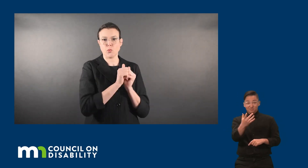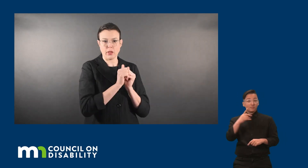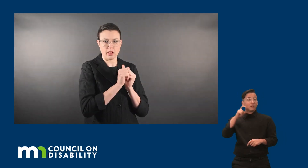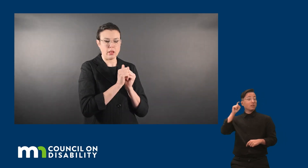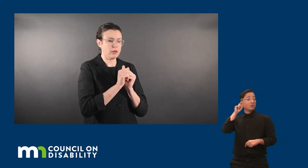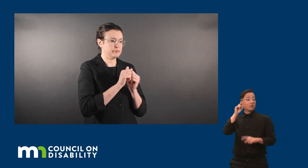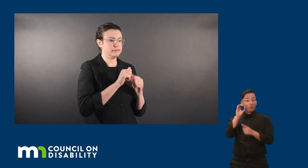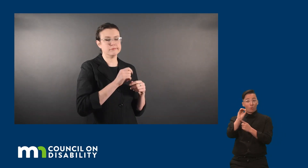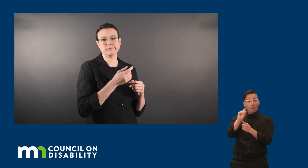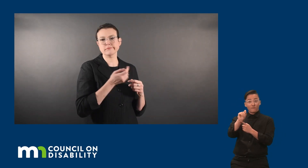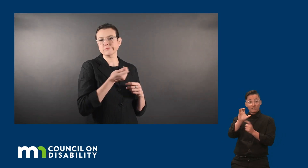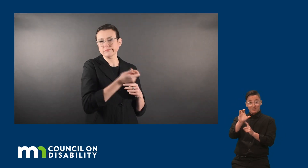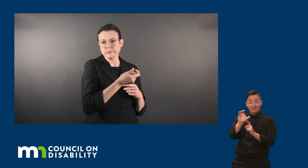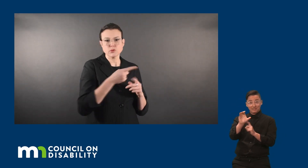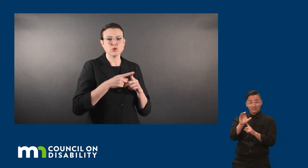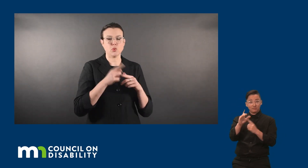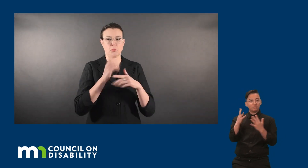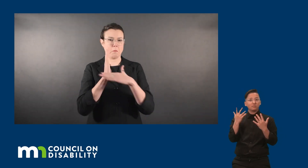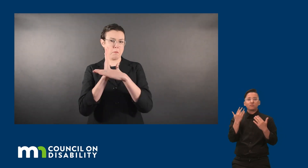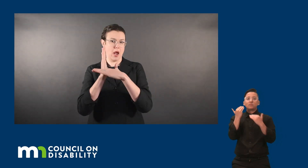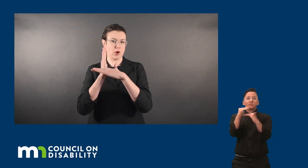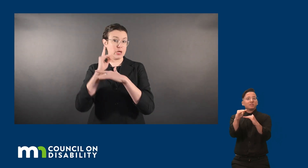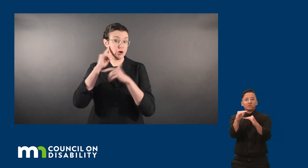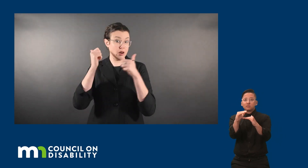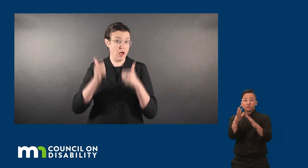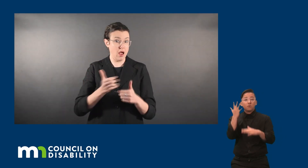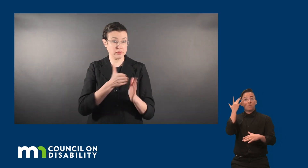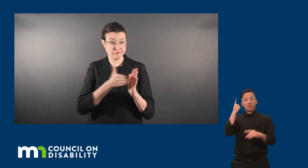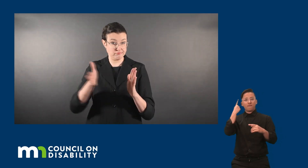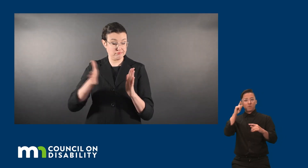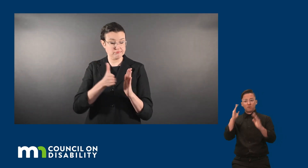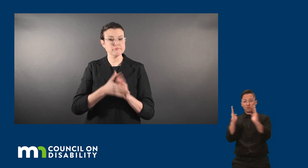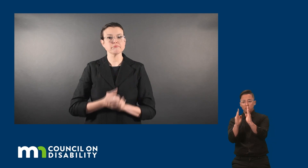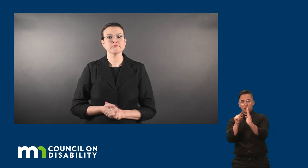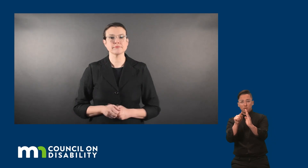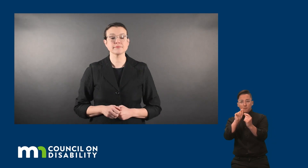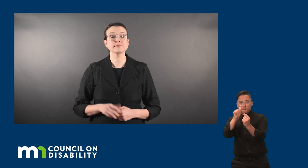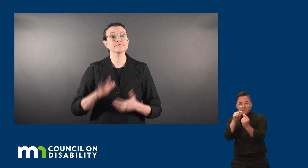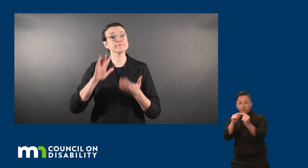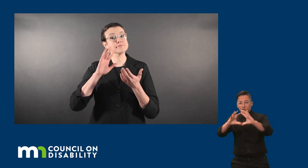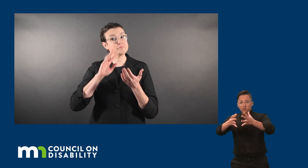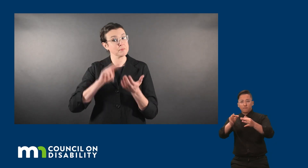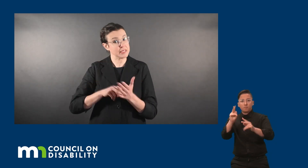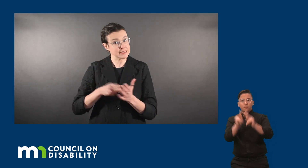to only those with mild to moderate hearing loss.